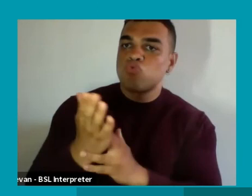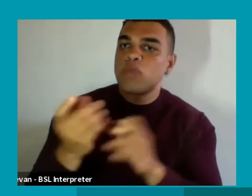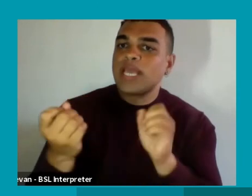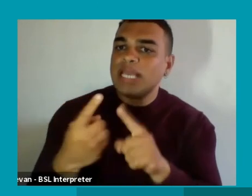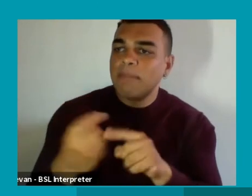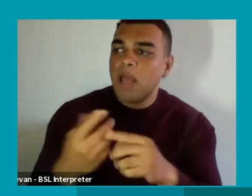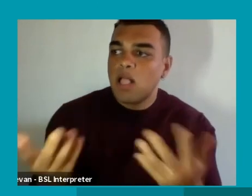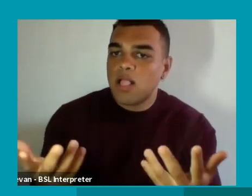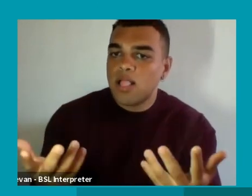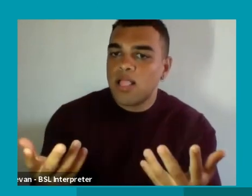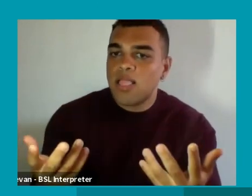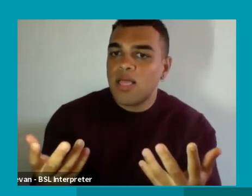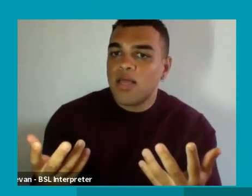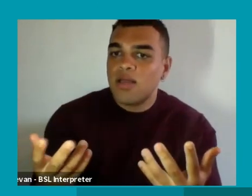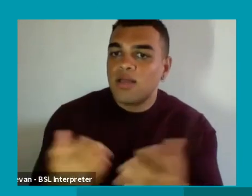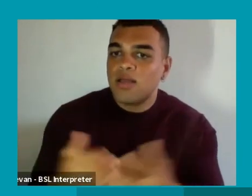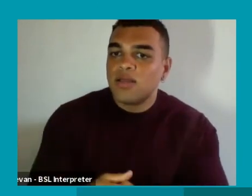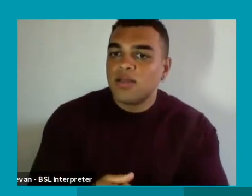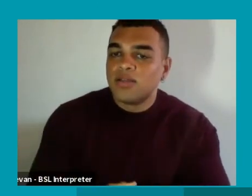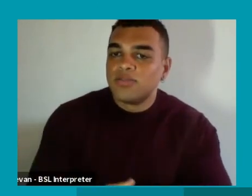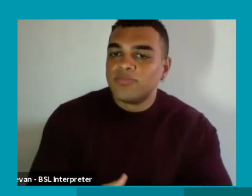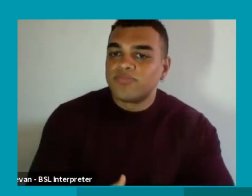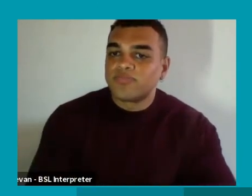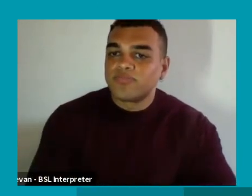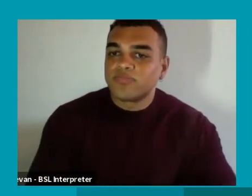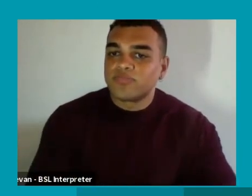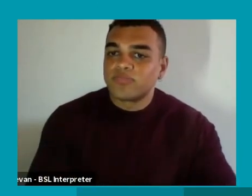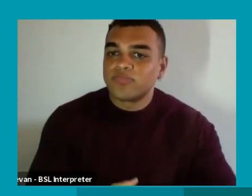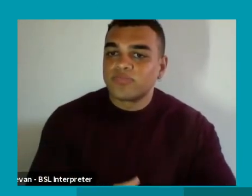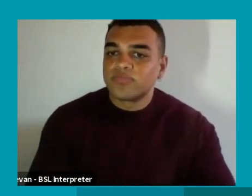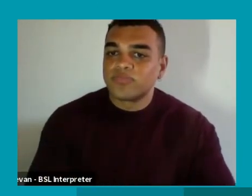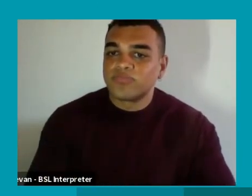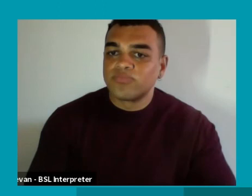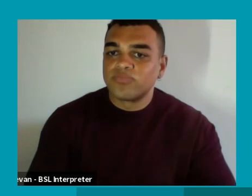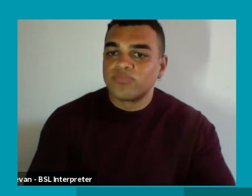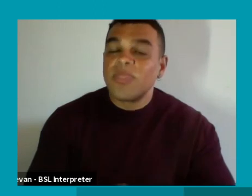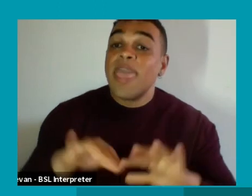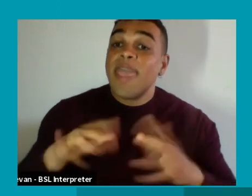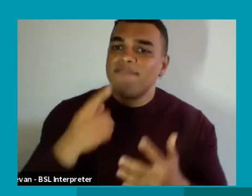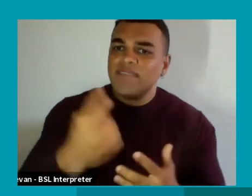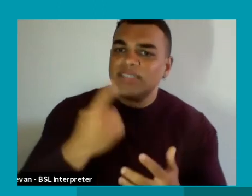then they tend to assume bad things. Don't let them assume anything. Be confident about about it,